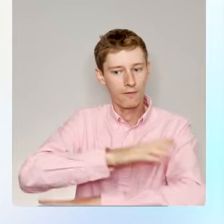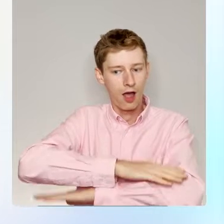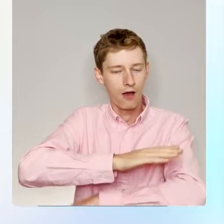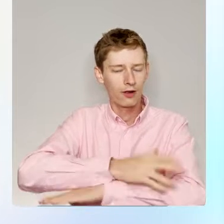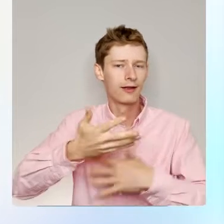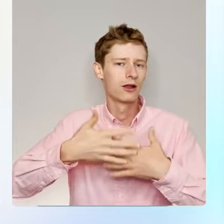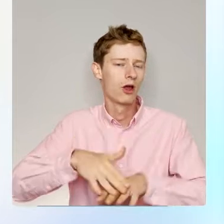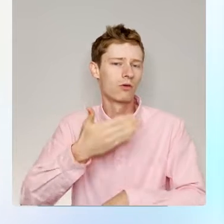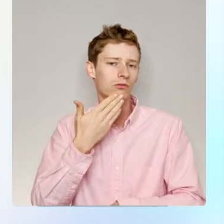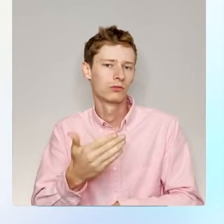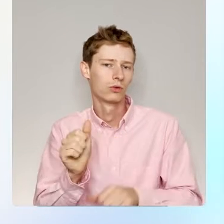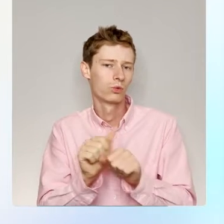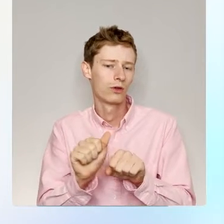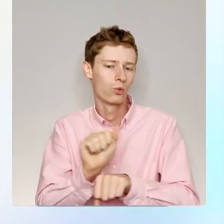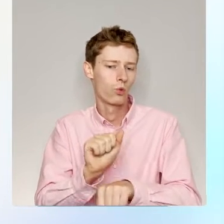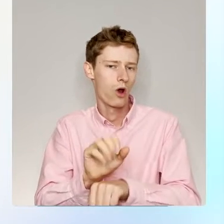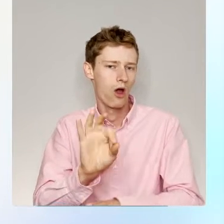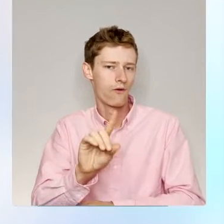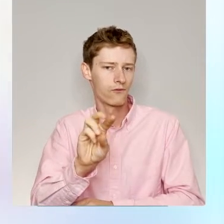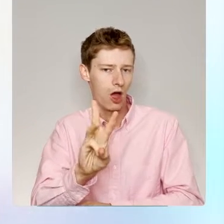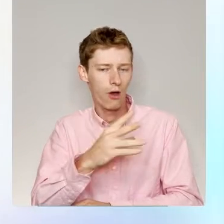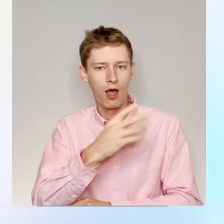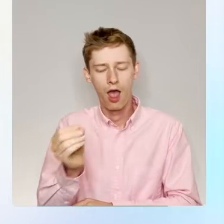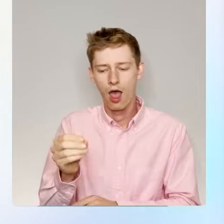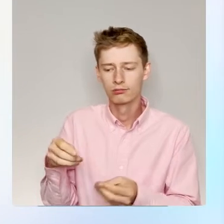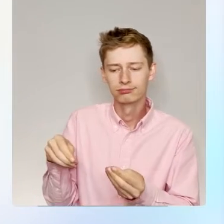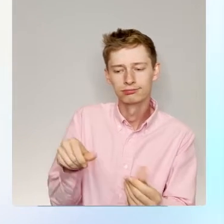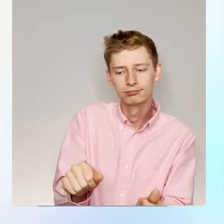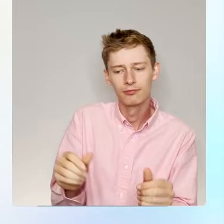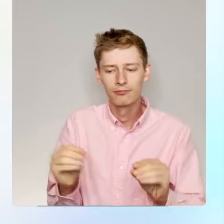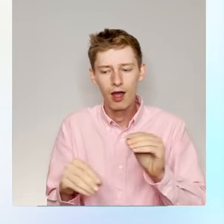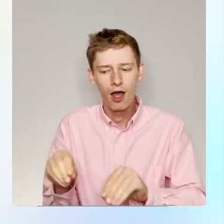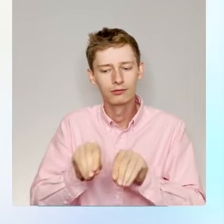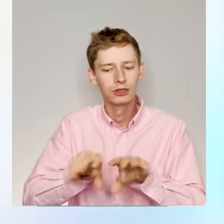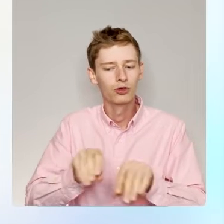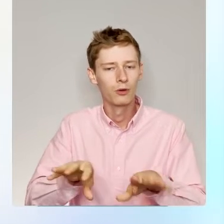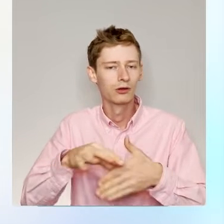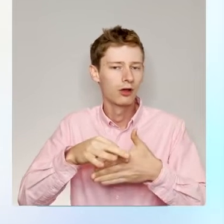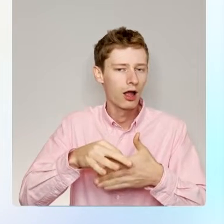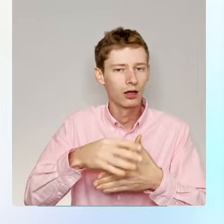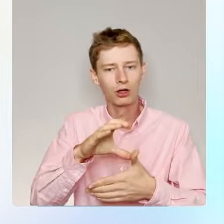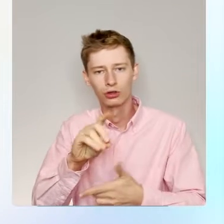and distributing content and code over the internet. Getting back to Three.js and how we used it.